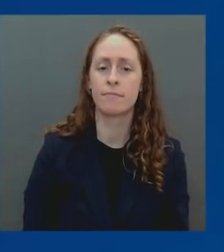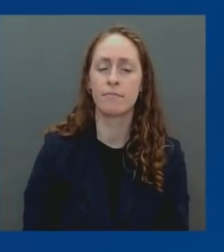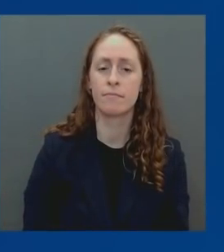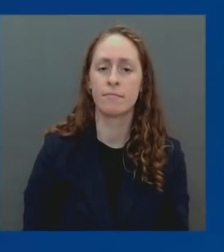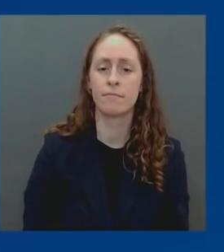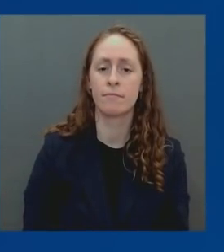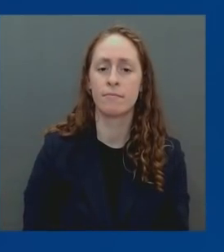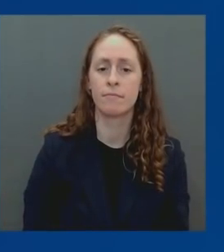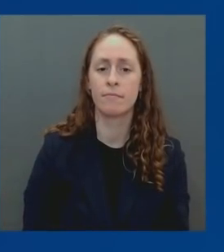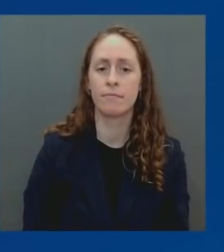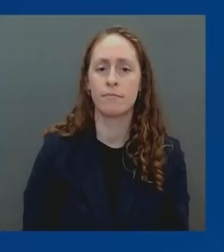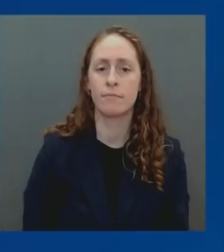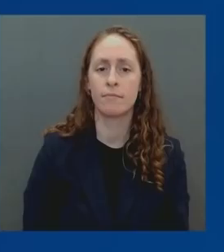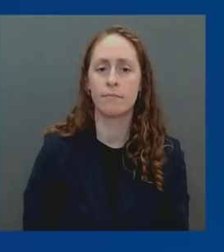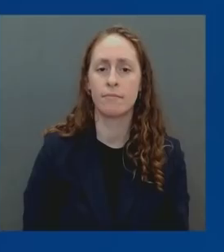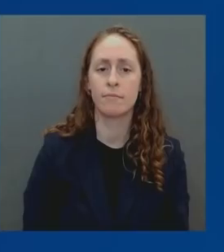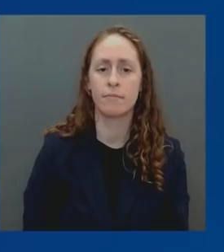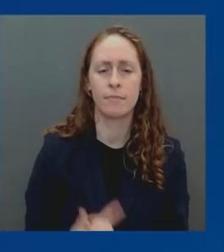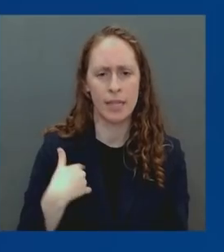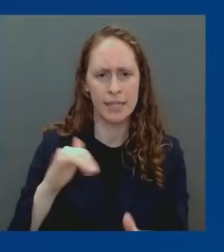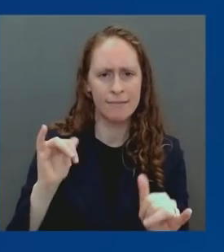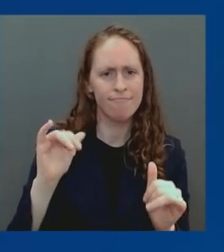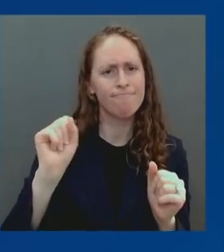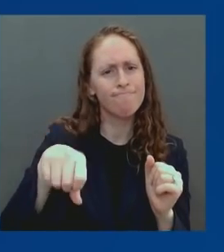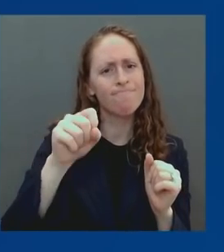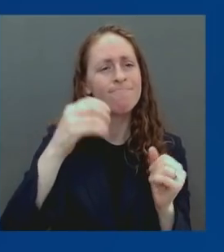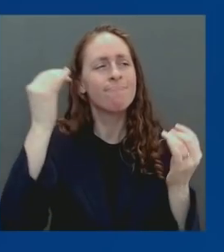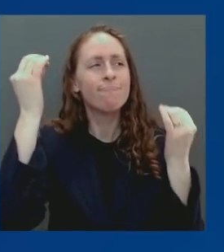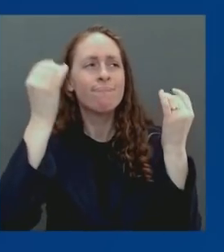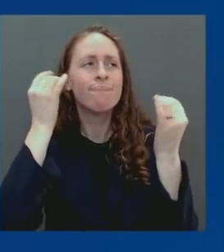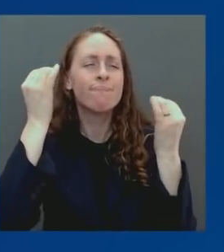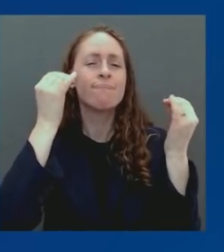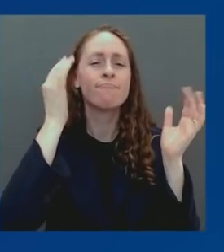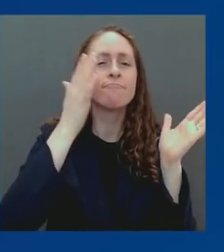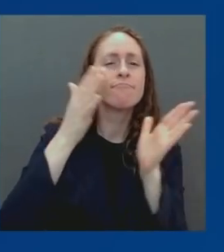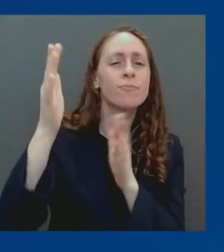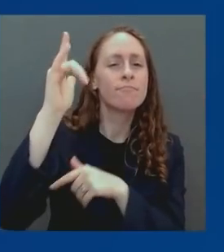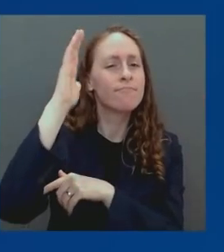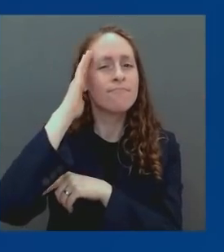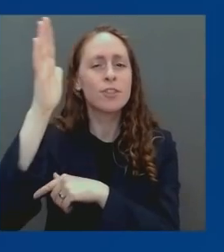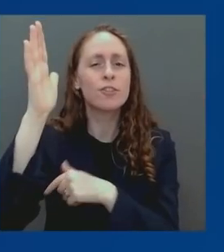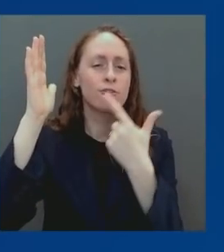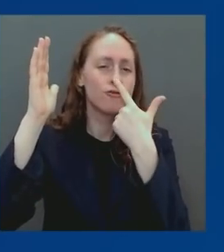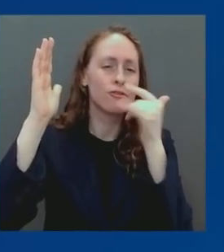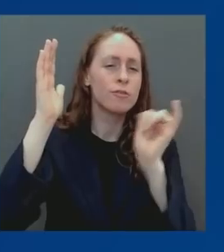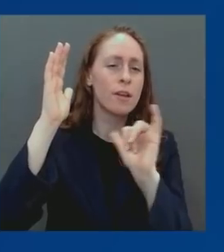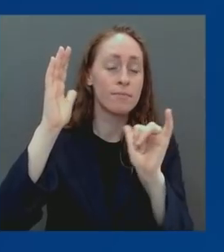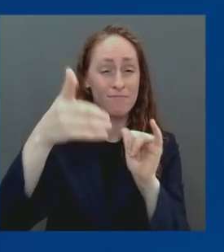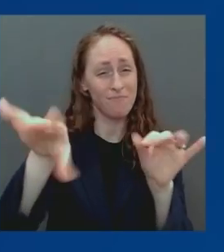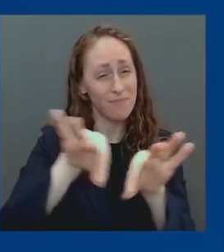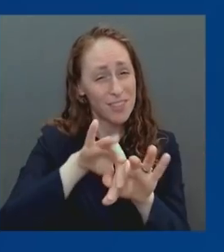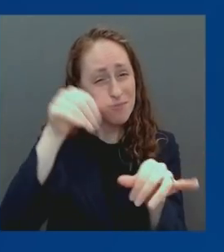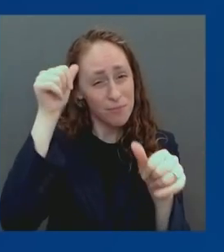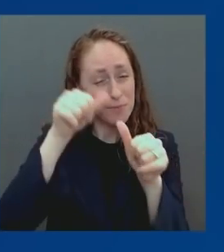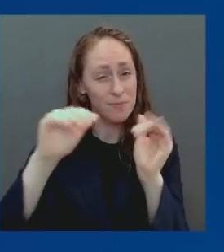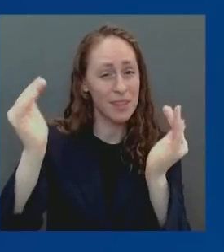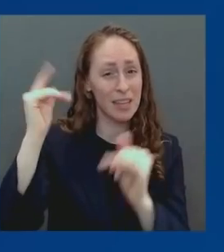when comparing to a year ago, are the tools to protect people: The vaccines and the effectiveness